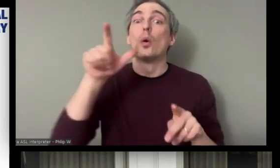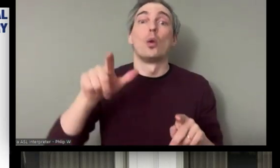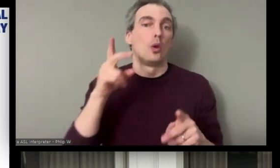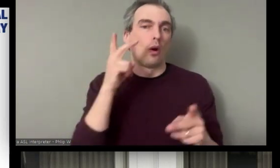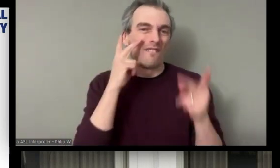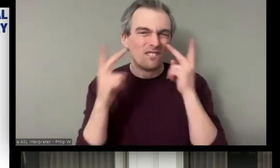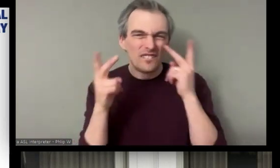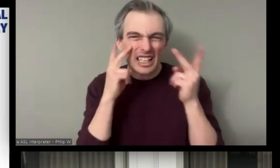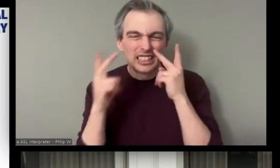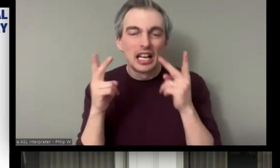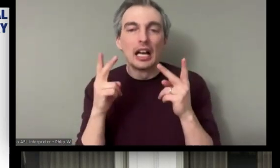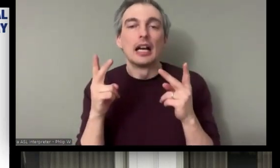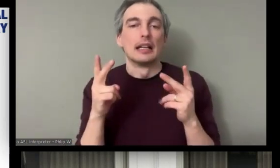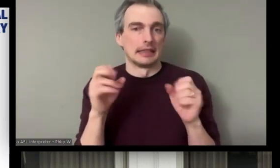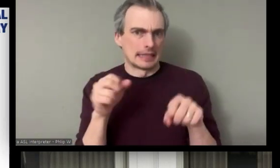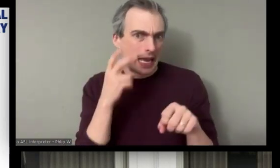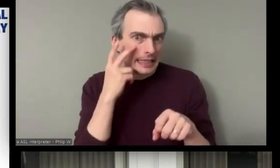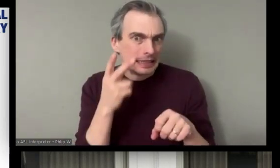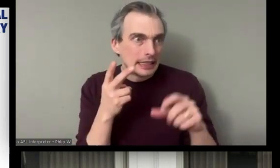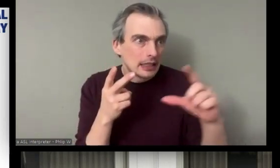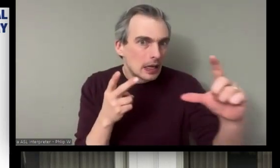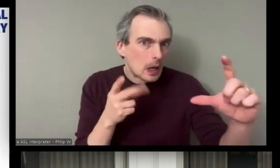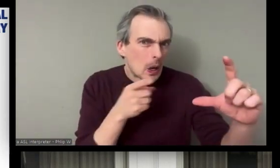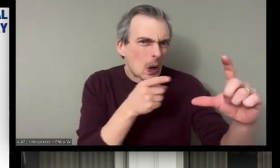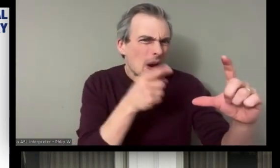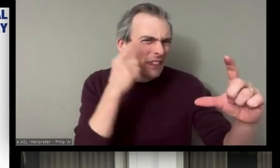Let me hear the name or label of that, and I can click on it. All